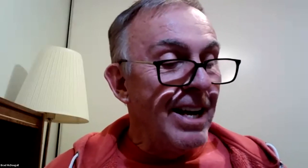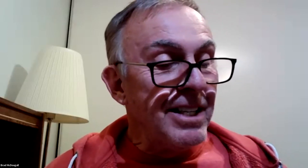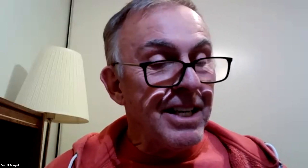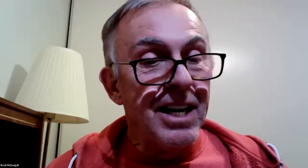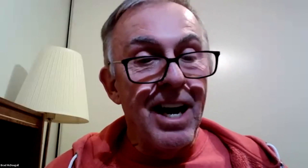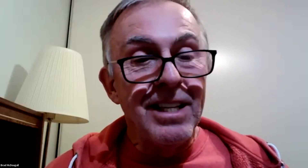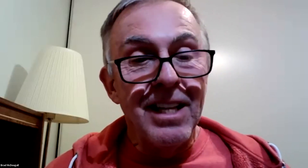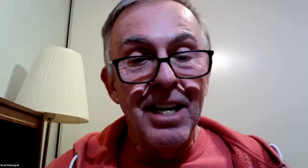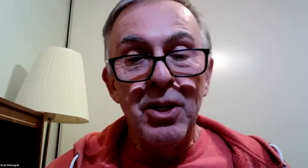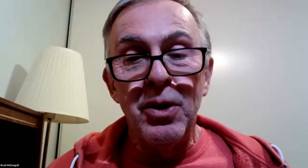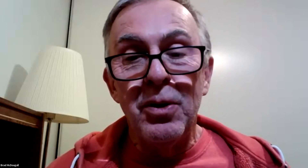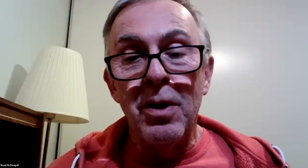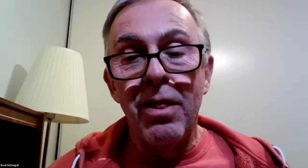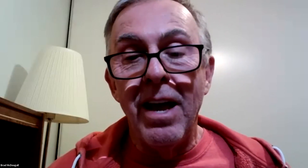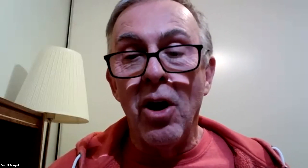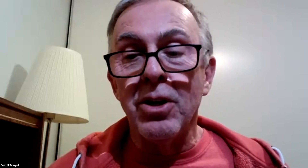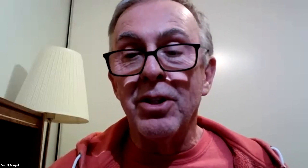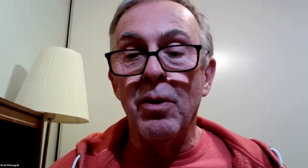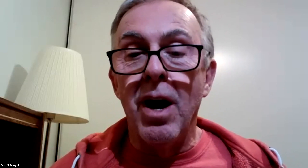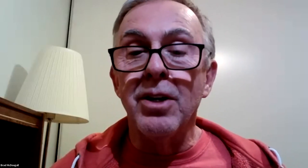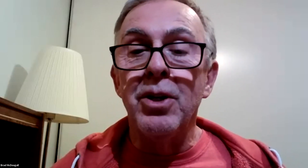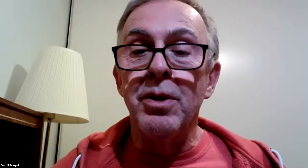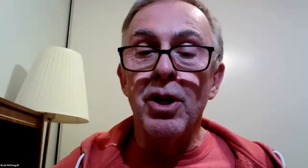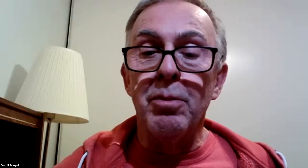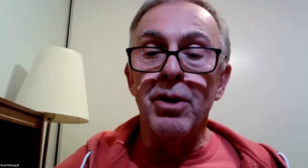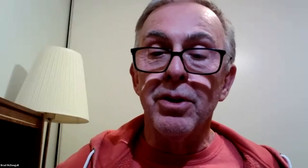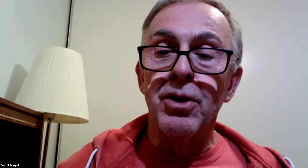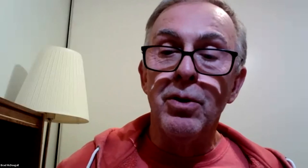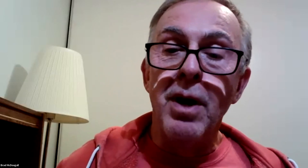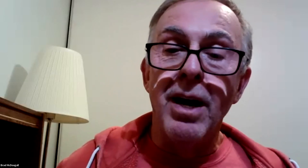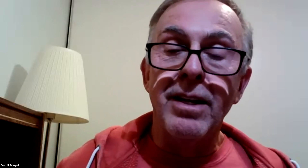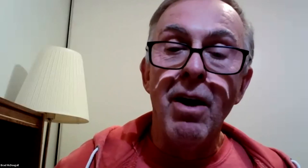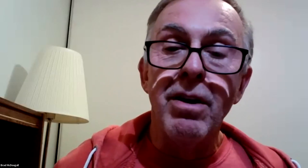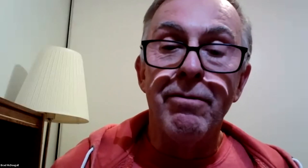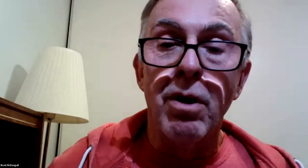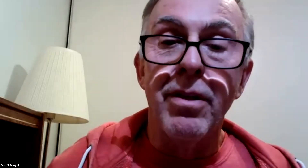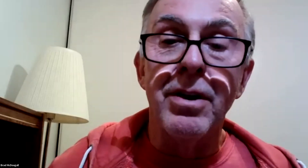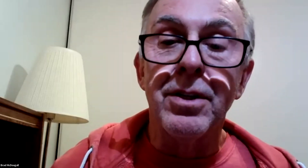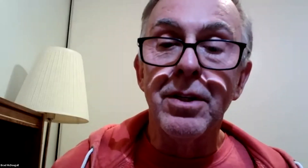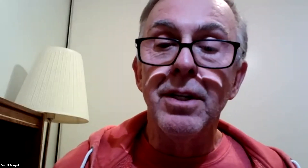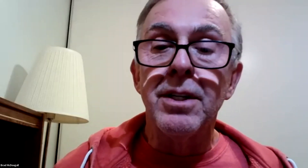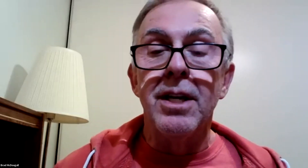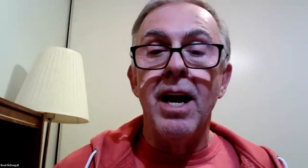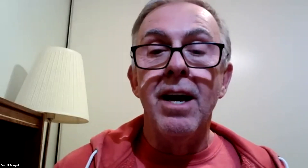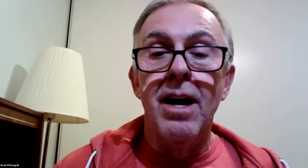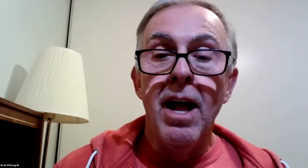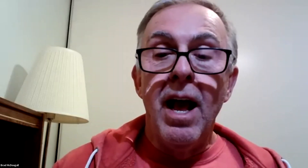And I'd like to thank also our two interpreters, Sue and Karen, for their assistance today.